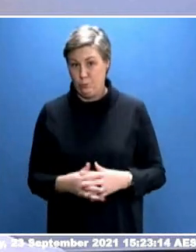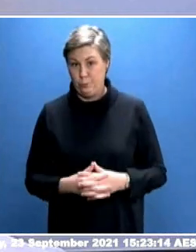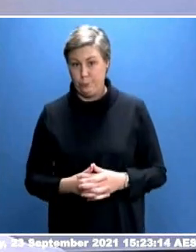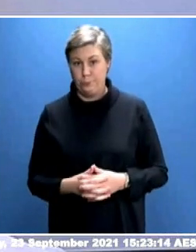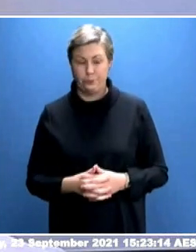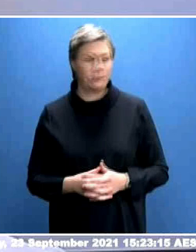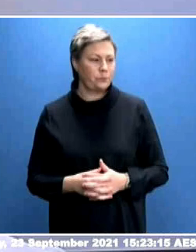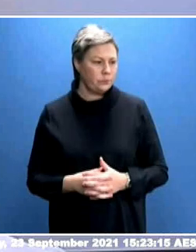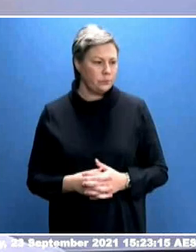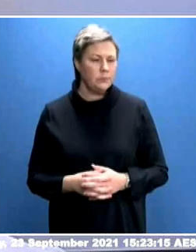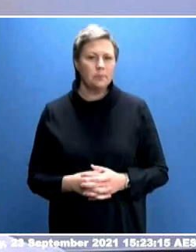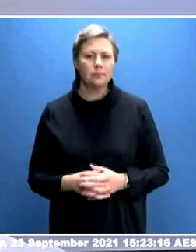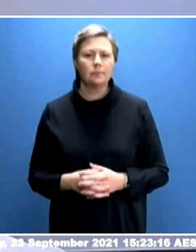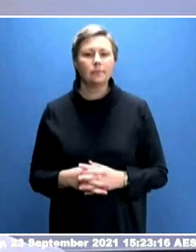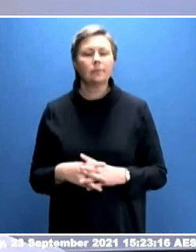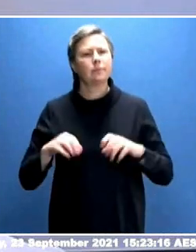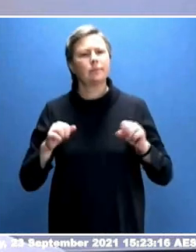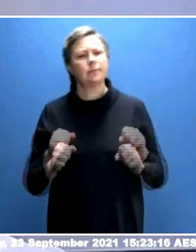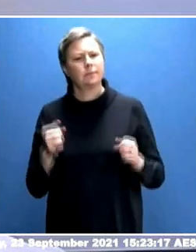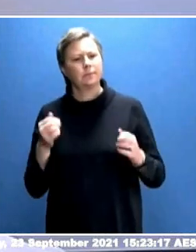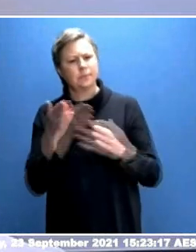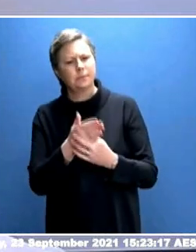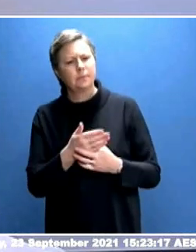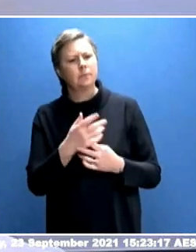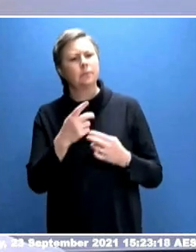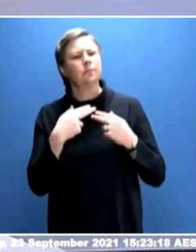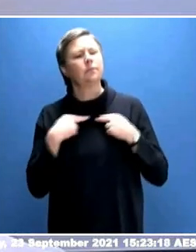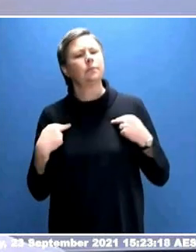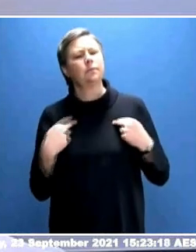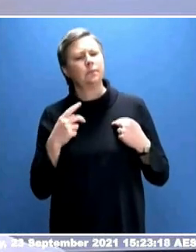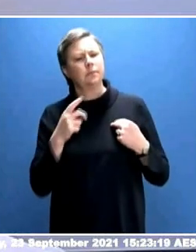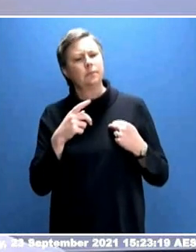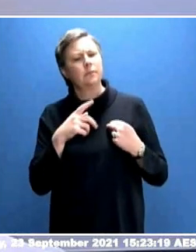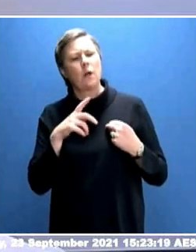Can we Mr Crowley, what other issues have we to explore here?